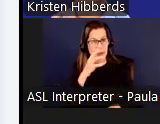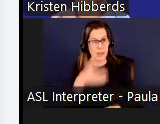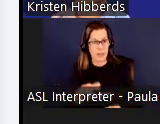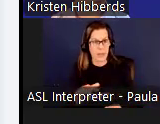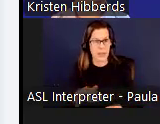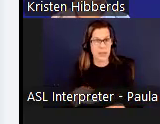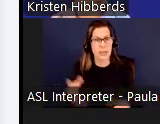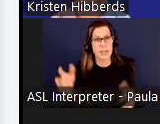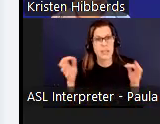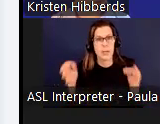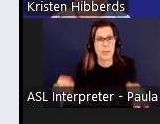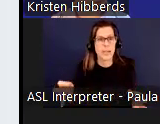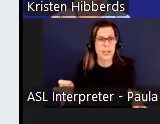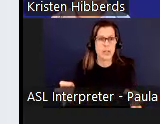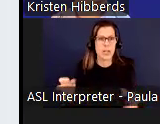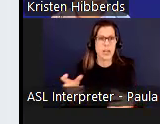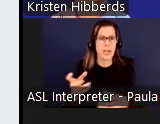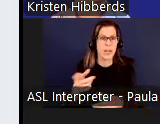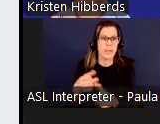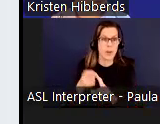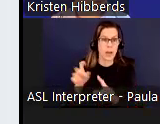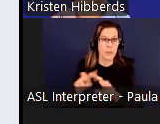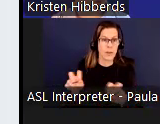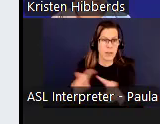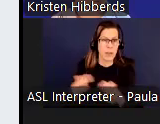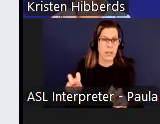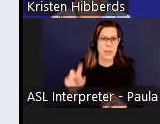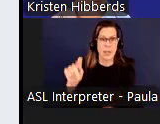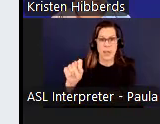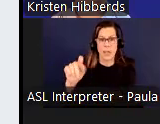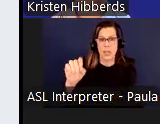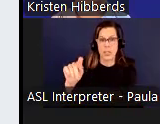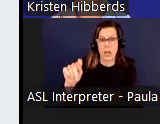the totality of the circumstances and to me totality of circumstances, it's very broad.